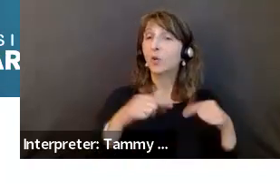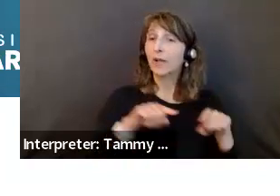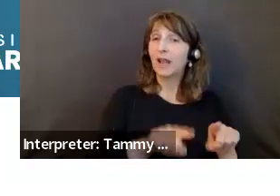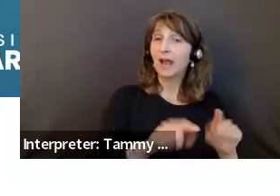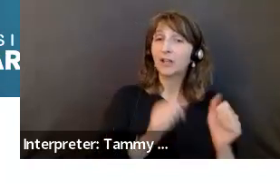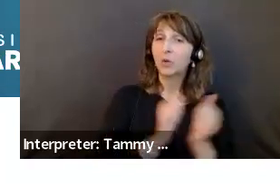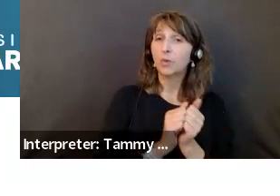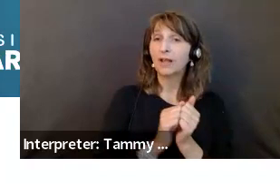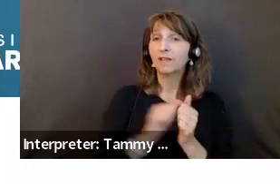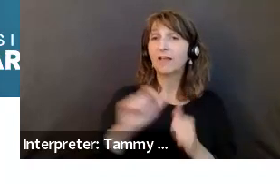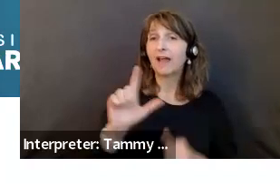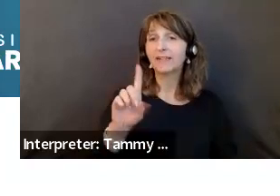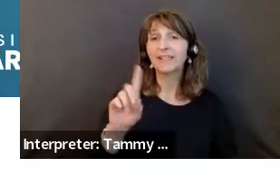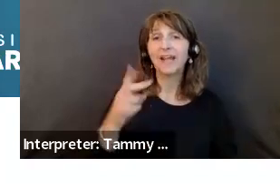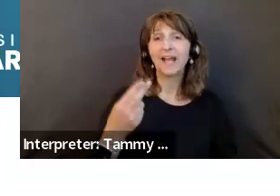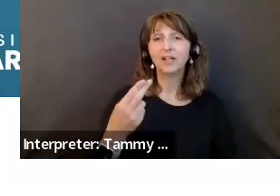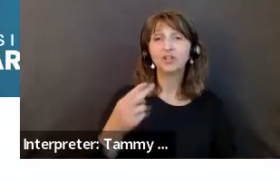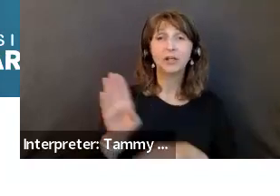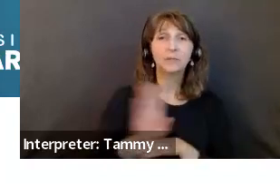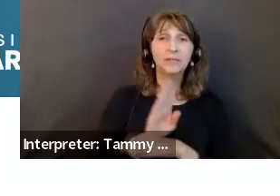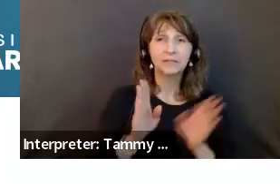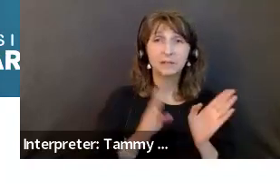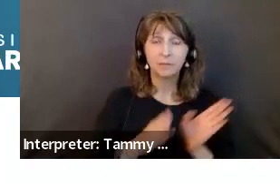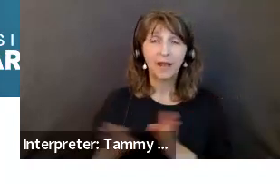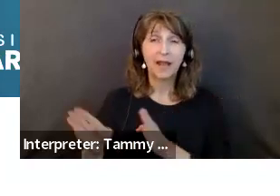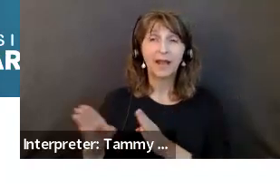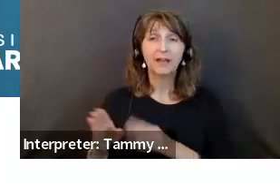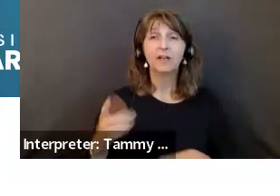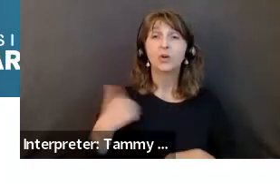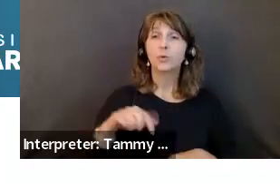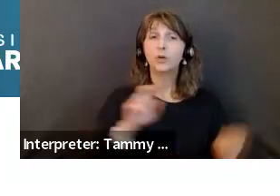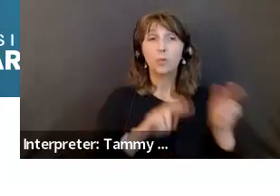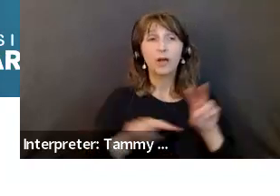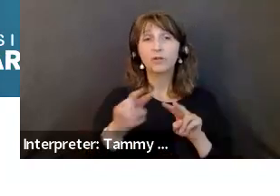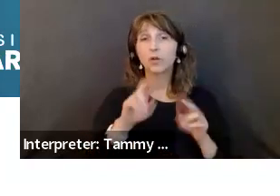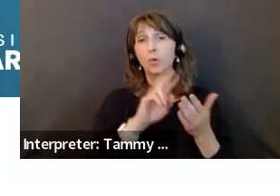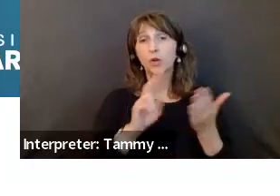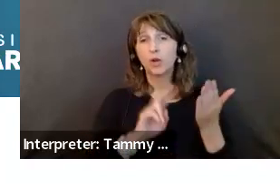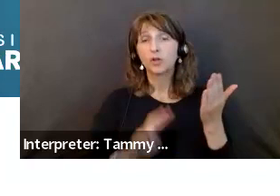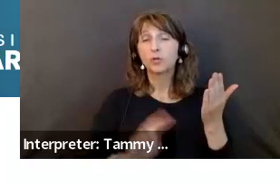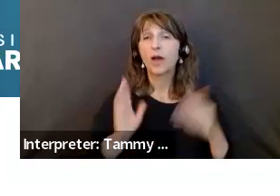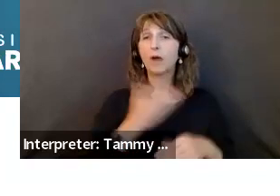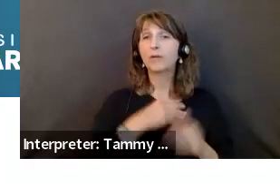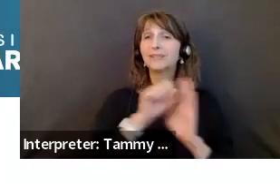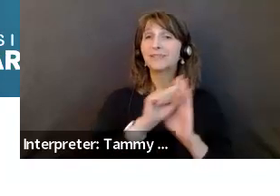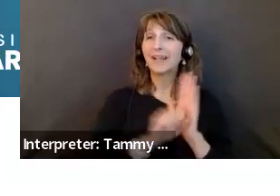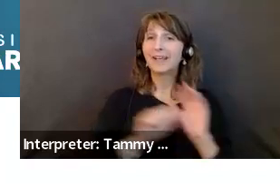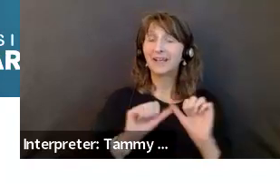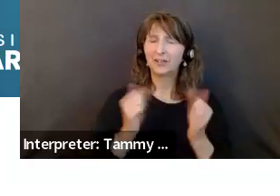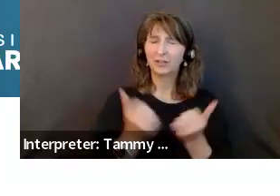The LDH business plan, we come through some of our state agency strategic plans and saw where we can align with their work.